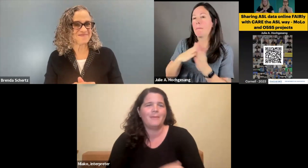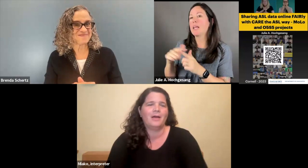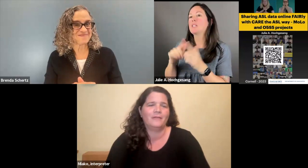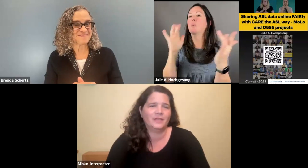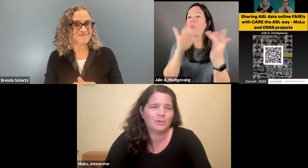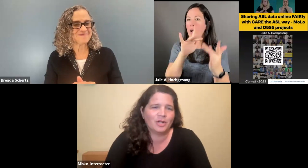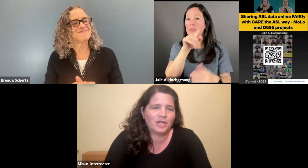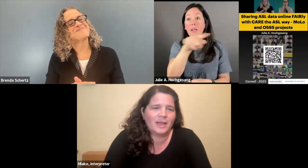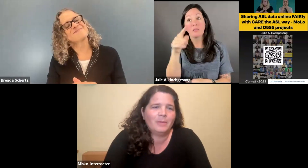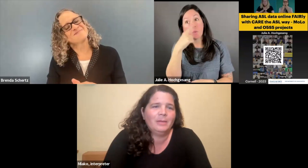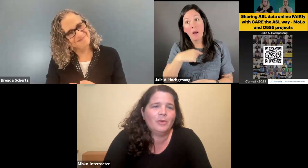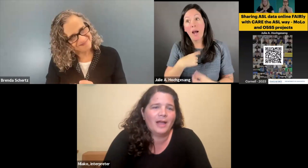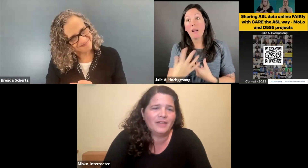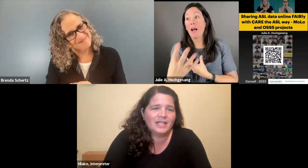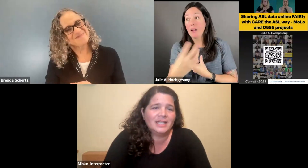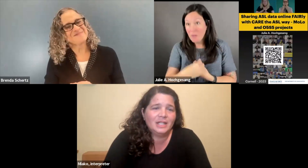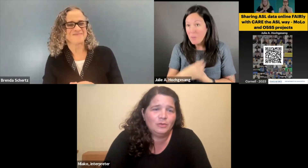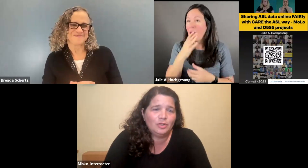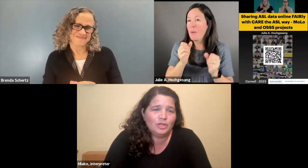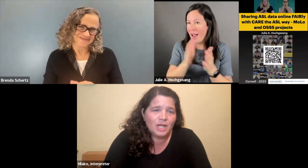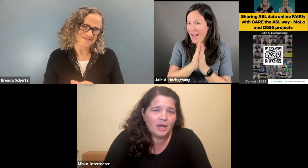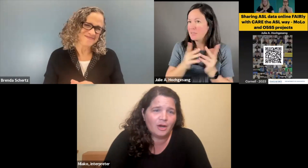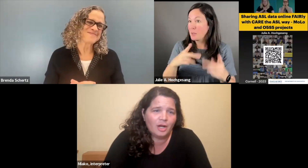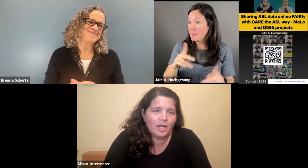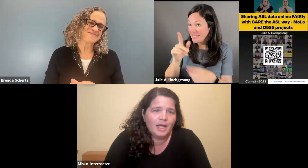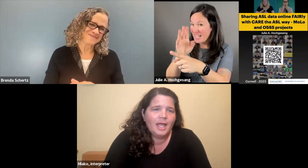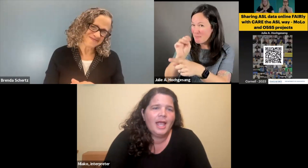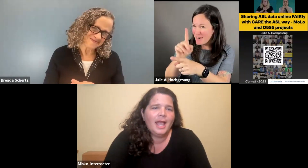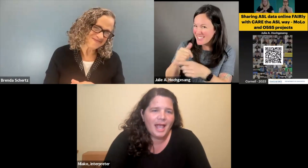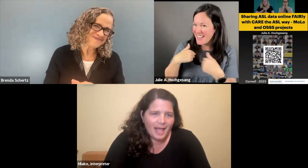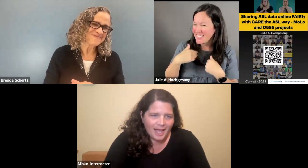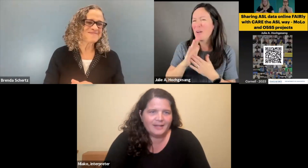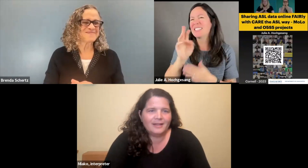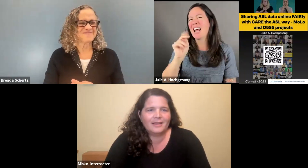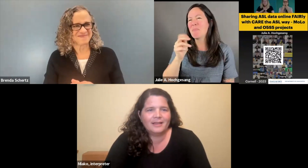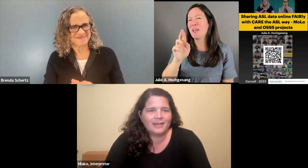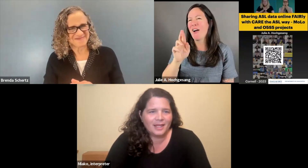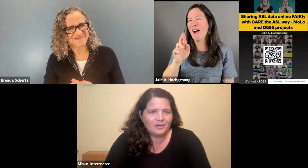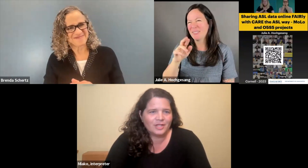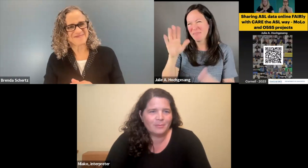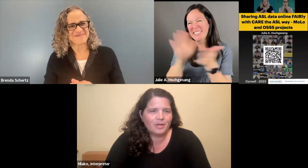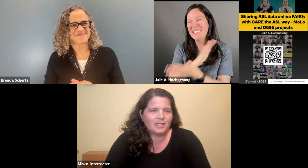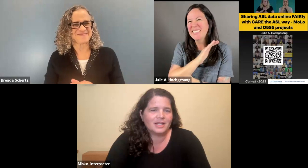out of this project that people have continued to share and like you're saying Brenda some